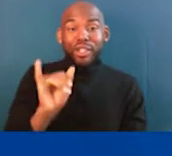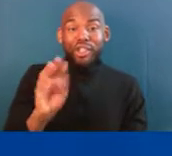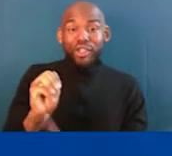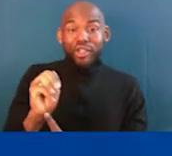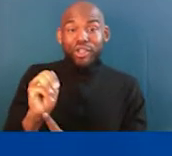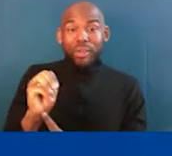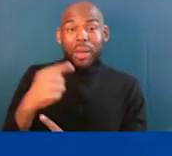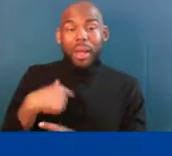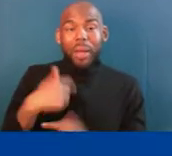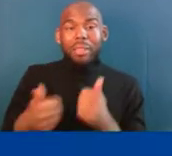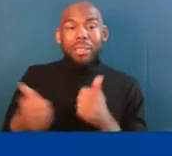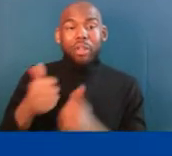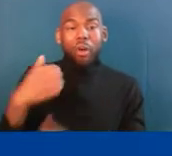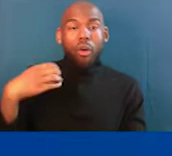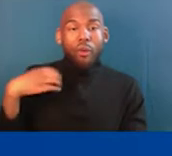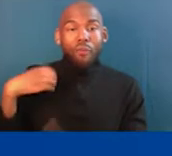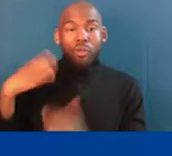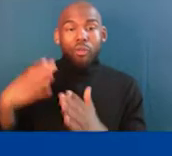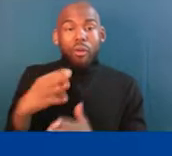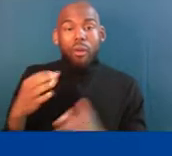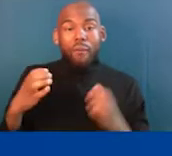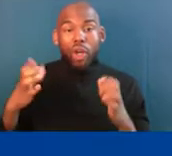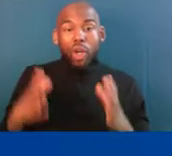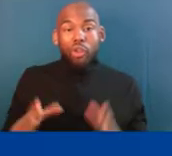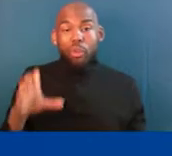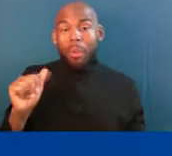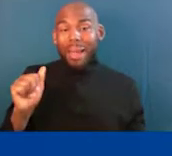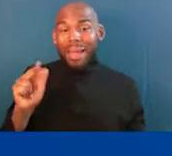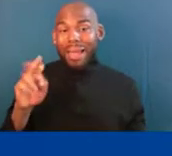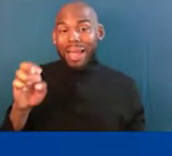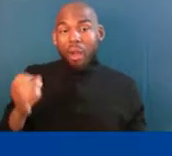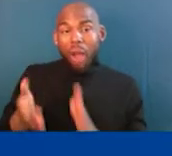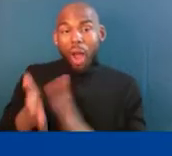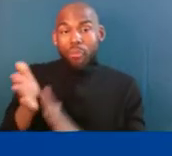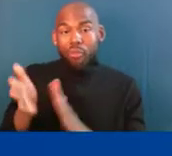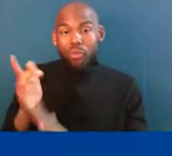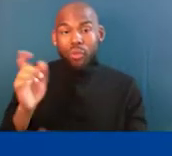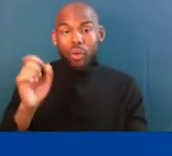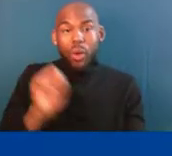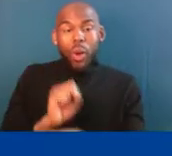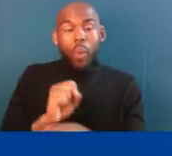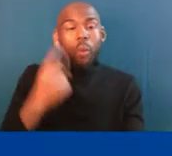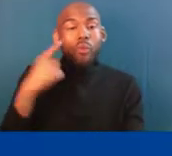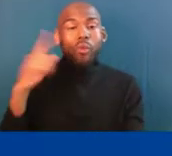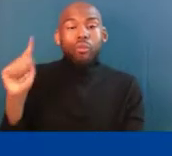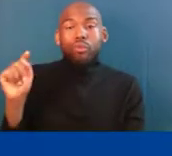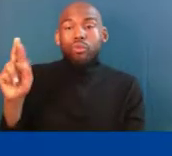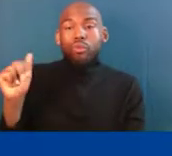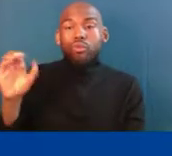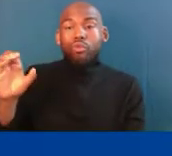I'm the senior officer of customer care and operations, and I've worked for TracFone for